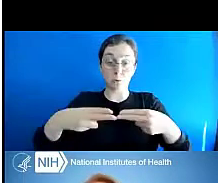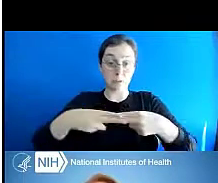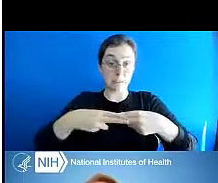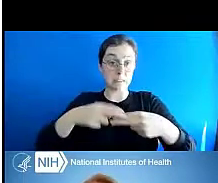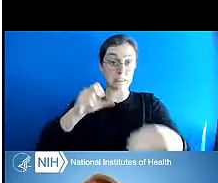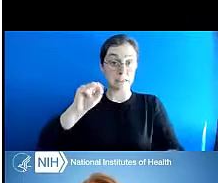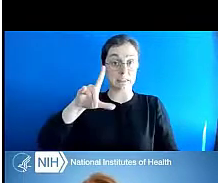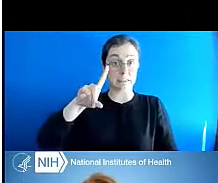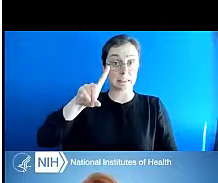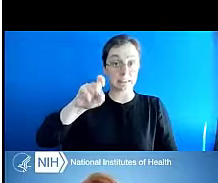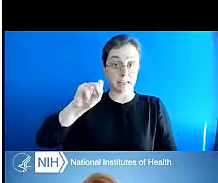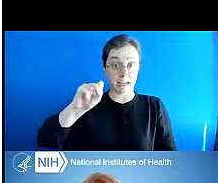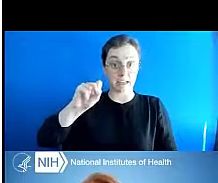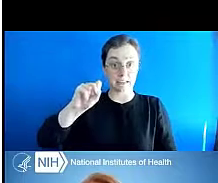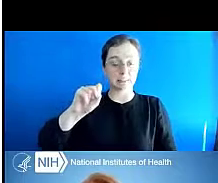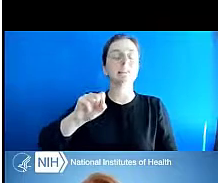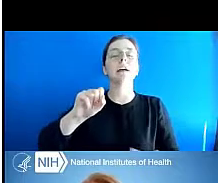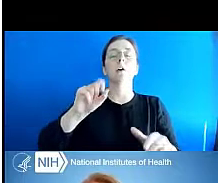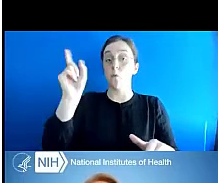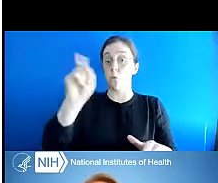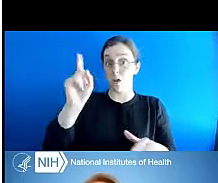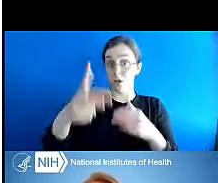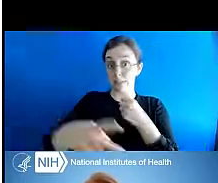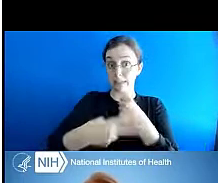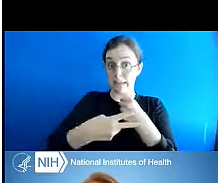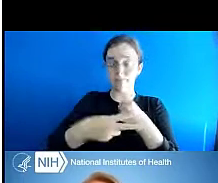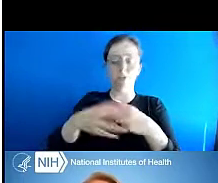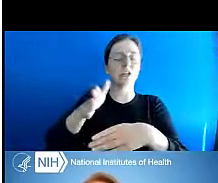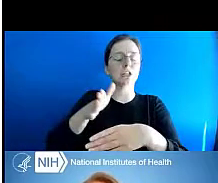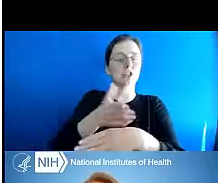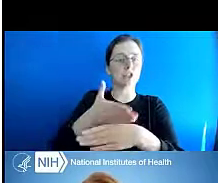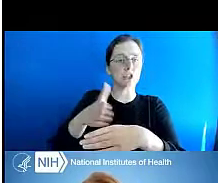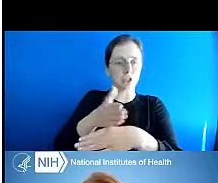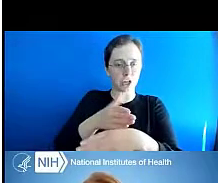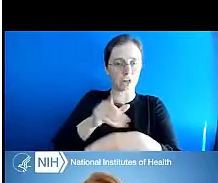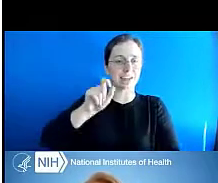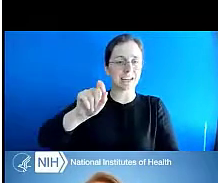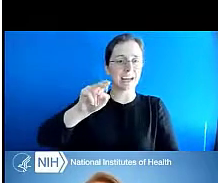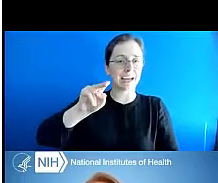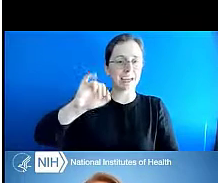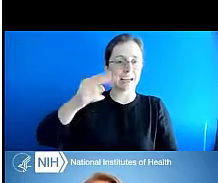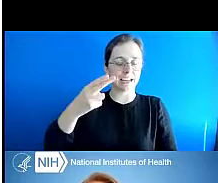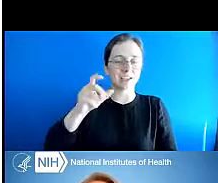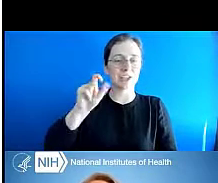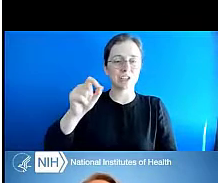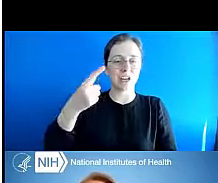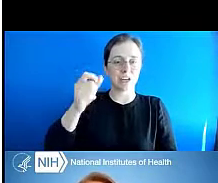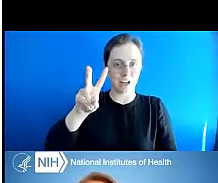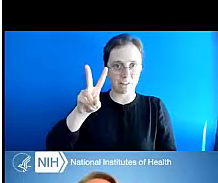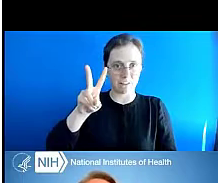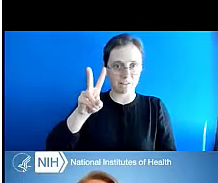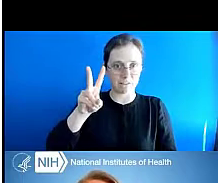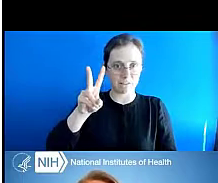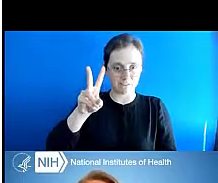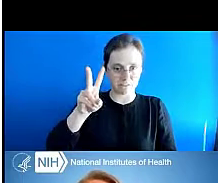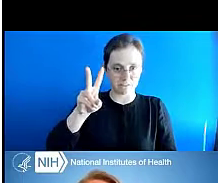This is sharing.nih.gov/about/learning, and in the chat, we're going to actually put a direct link